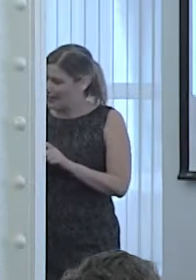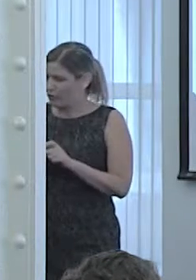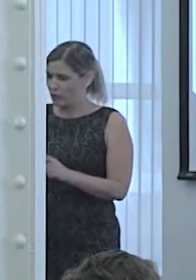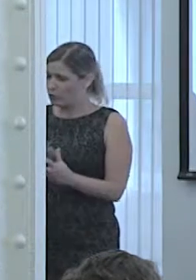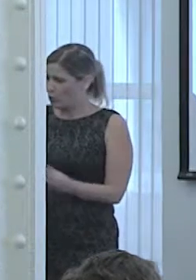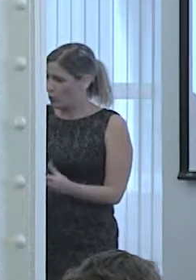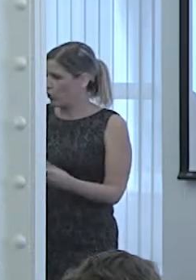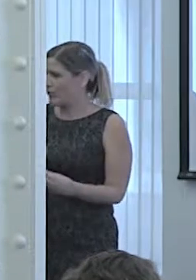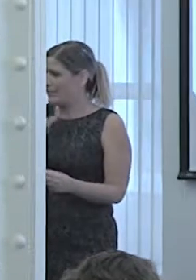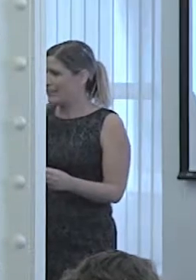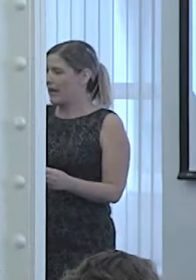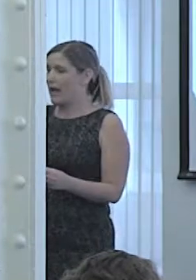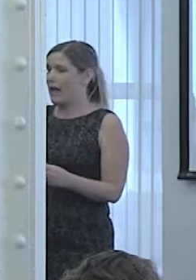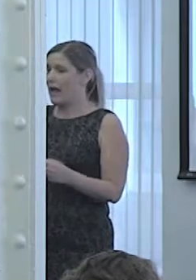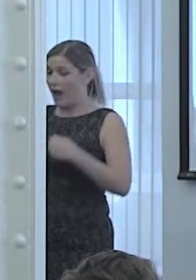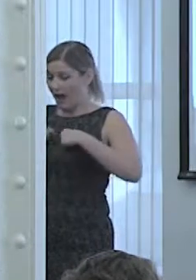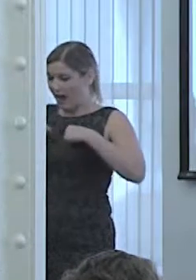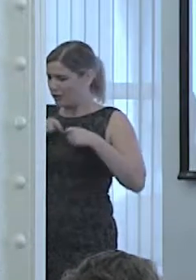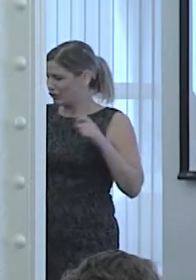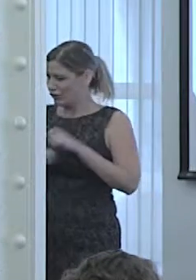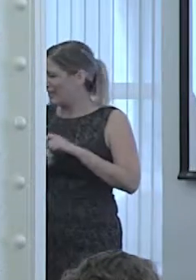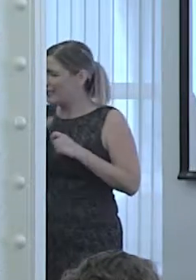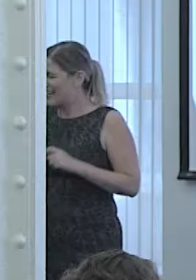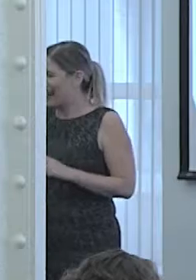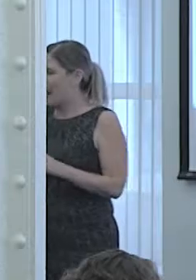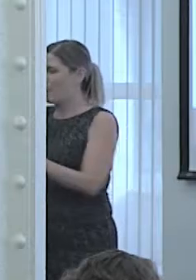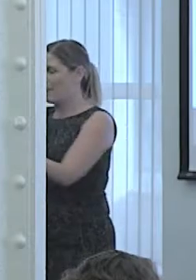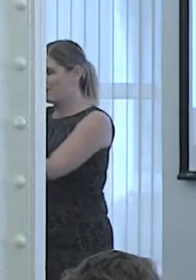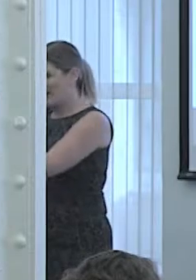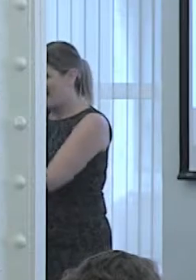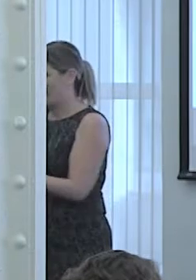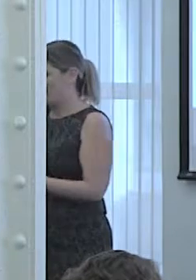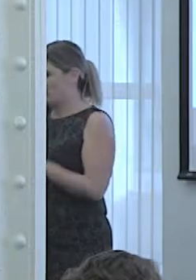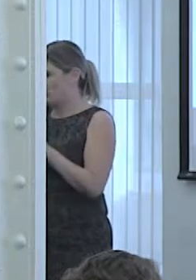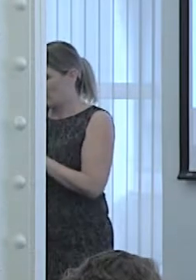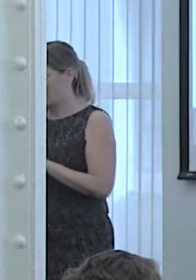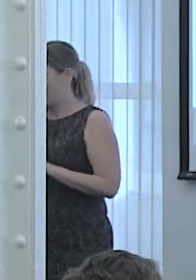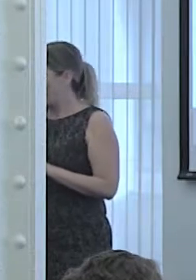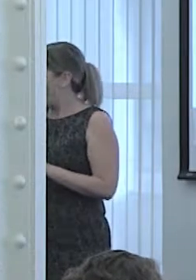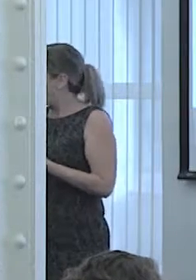and it's not us that has to start changing. Able-bodied allies should also come through